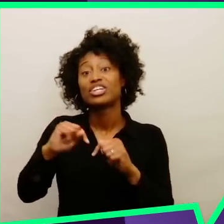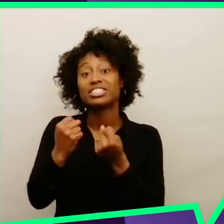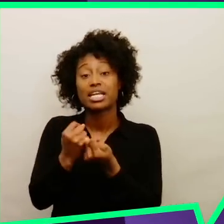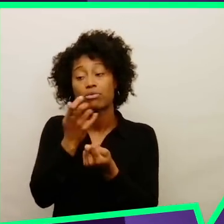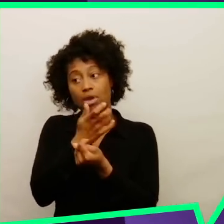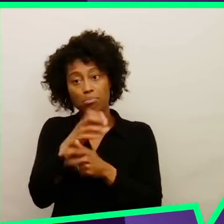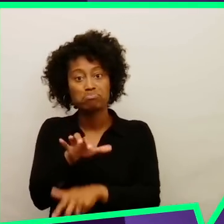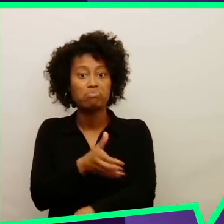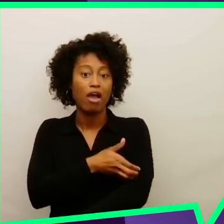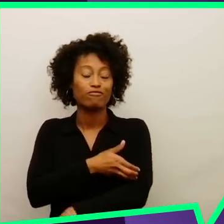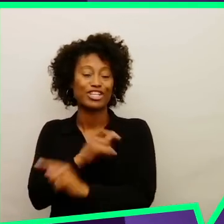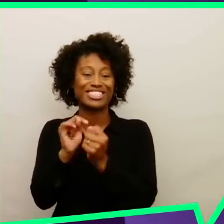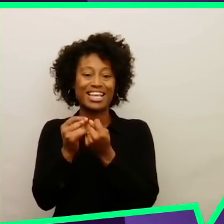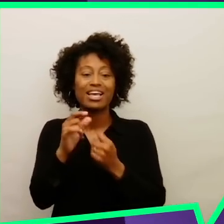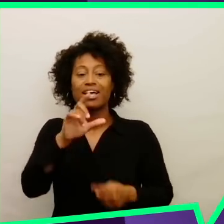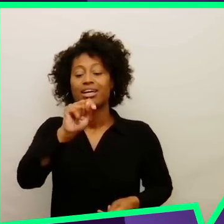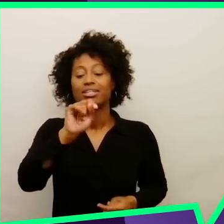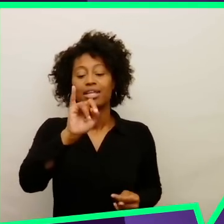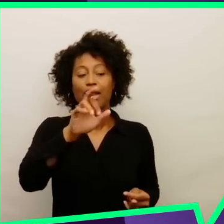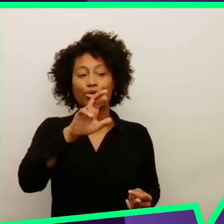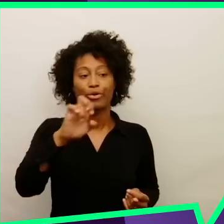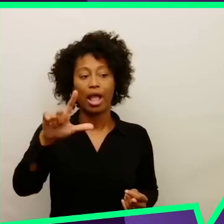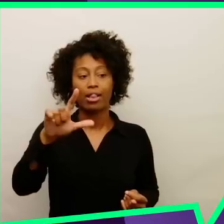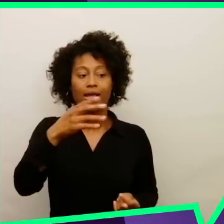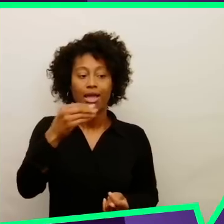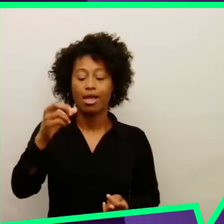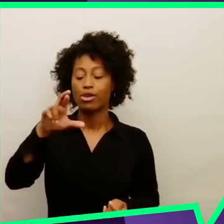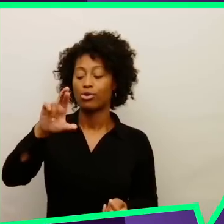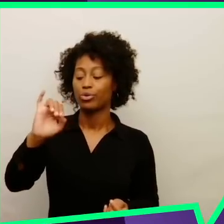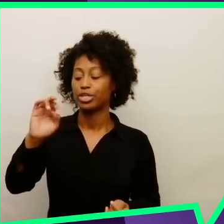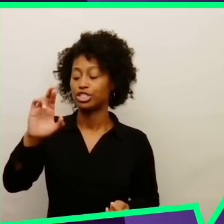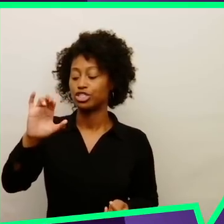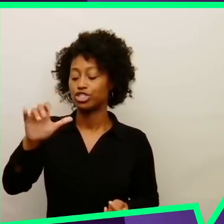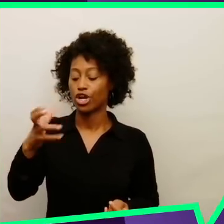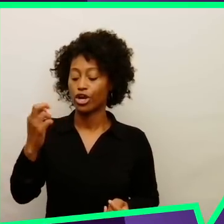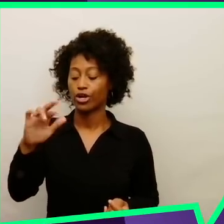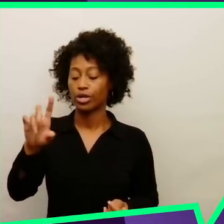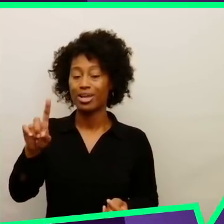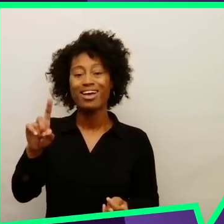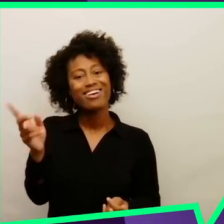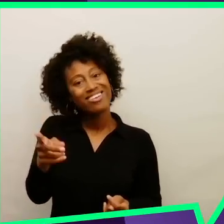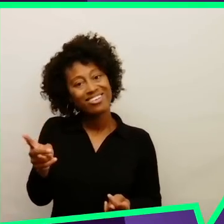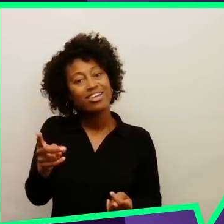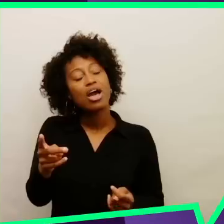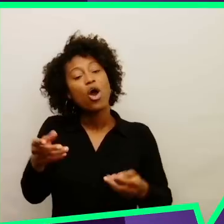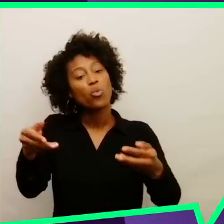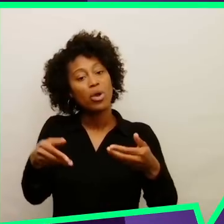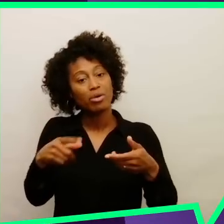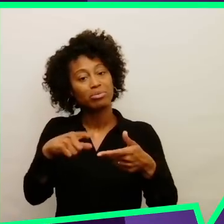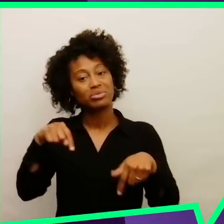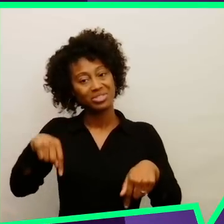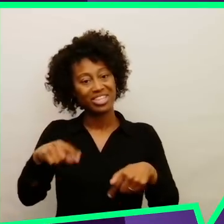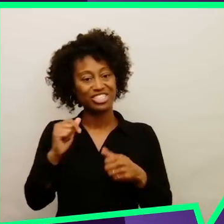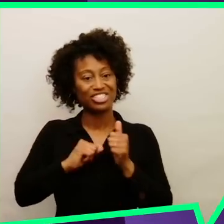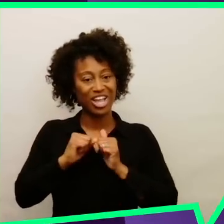Please welcome Tirrell and Richard. Gents, welcome to the show and the tournament. Hey, what's up? What's up?